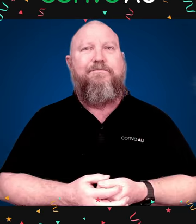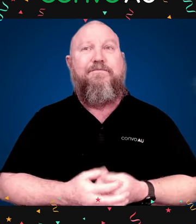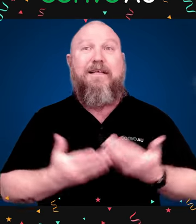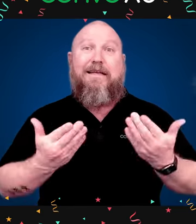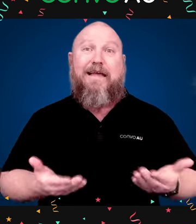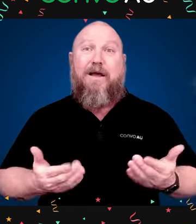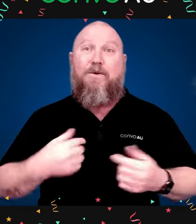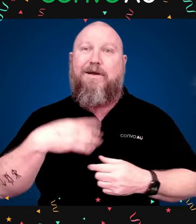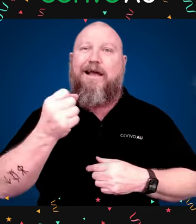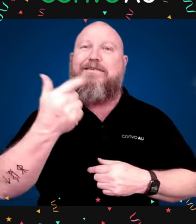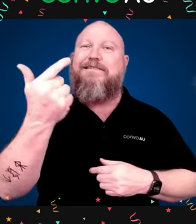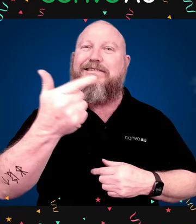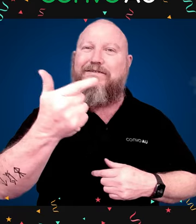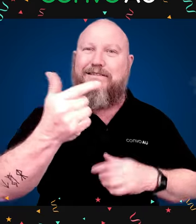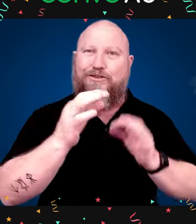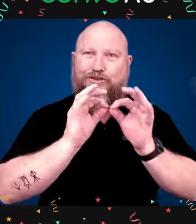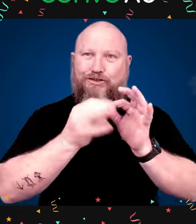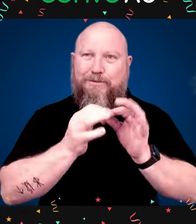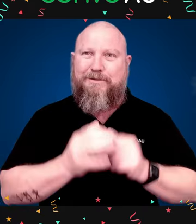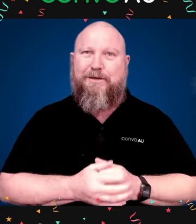and today, we have 17 interpreters